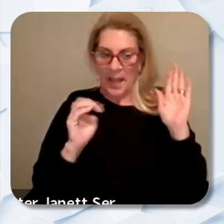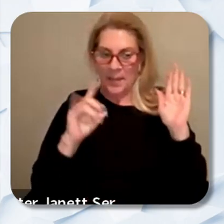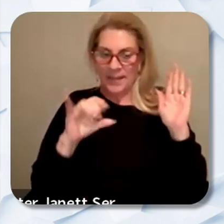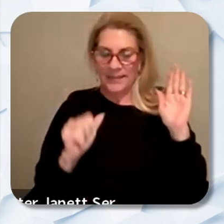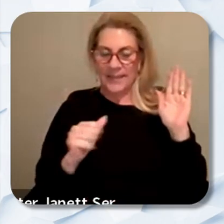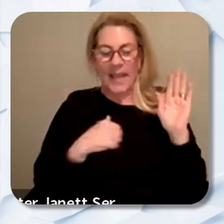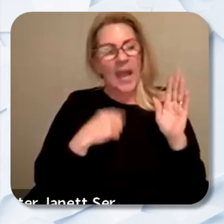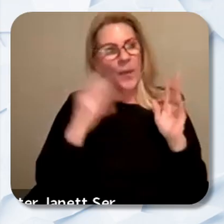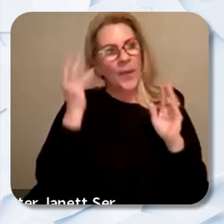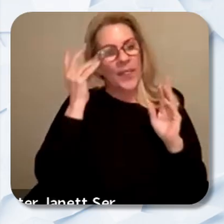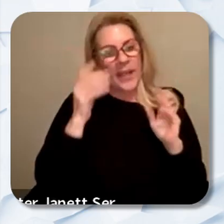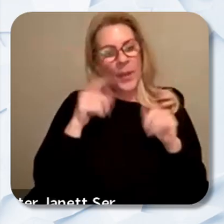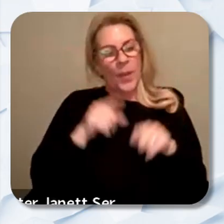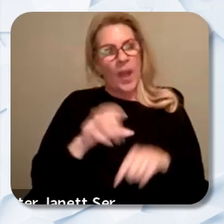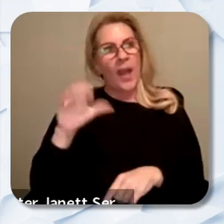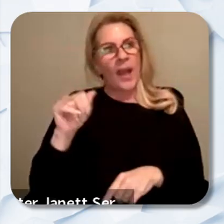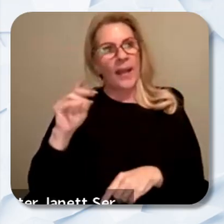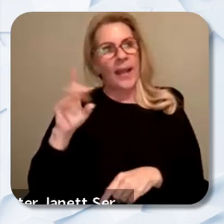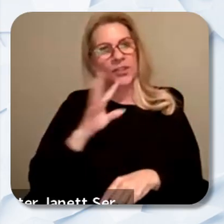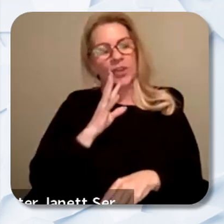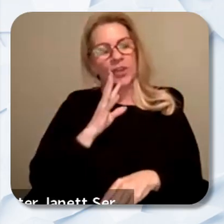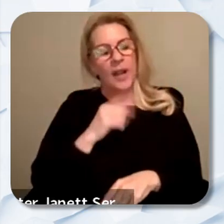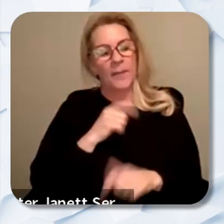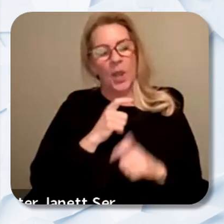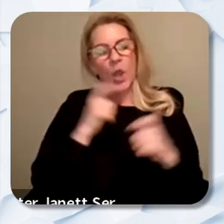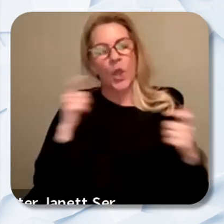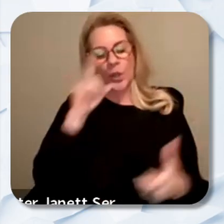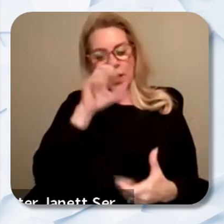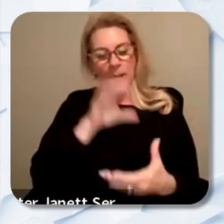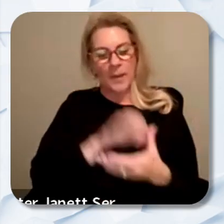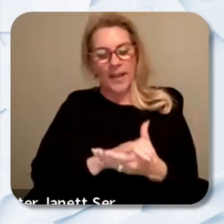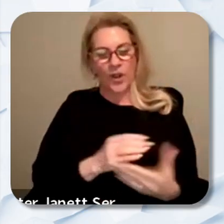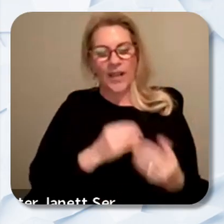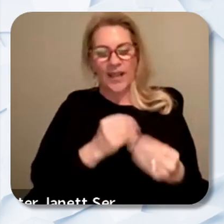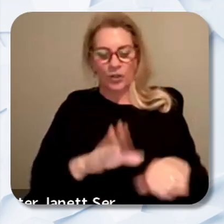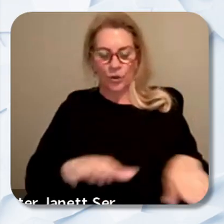as Candace was talking I'm a big believer in giving children jobs things to do. And so I